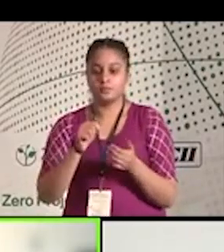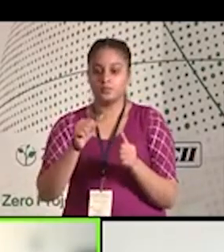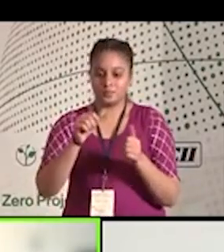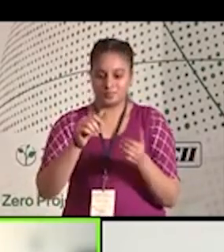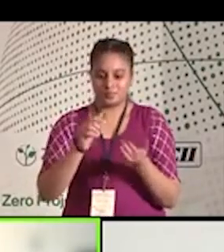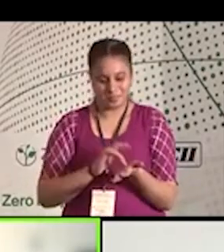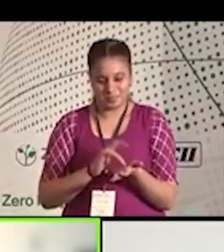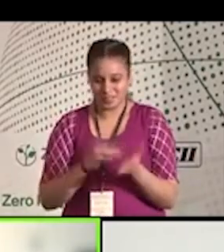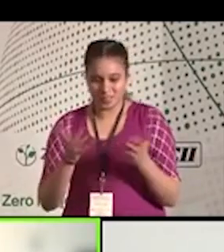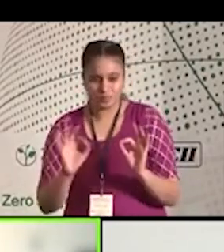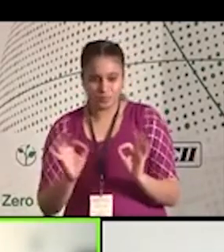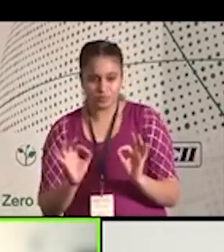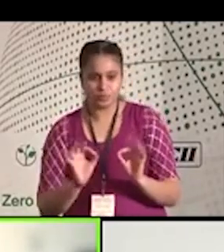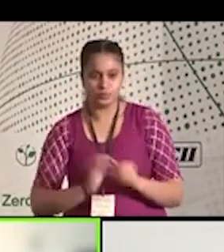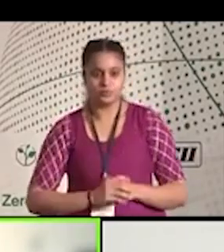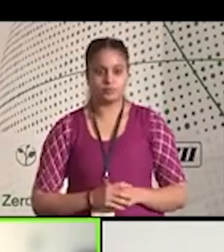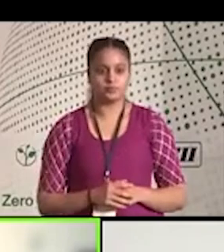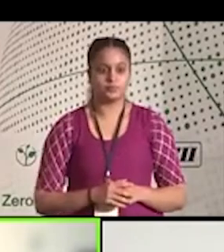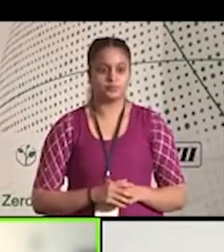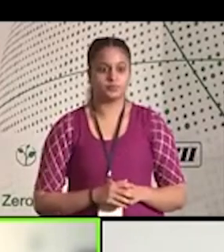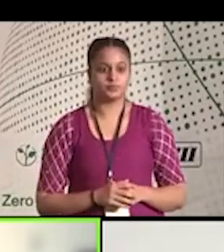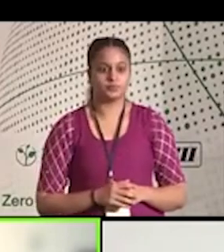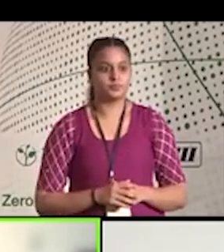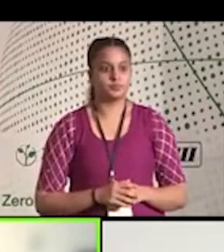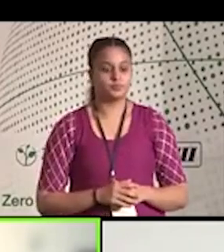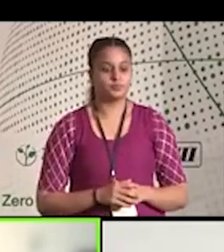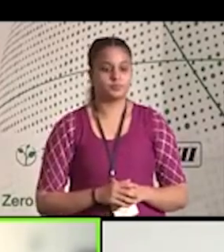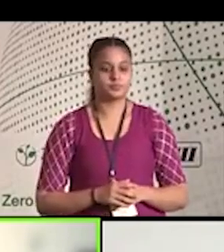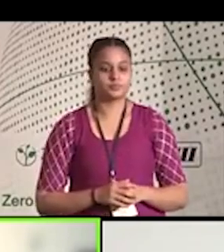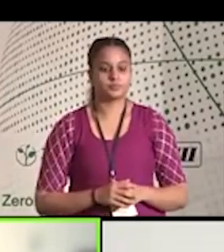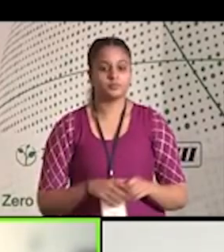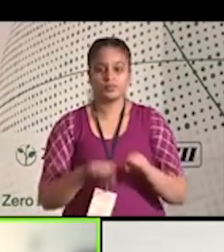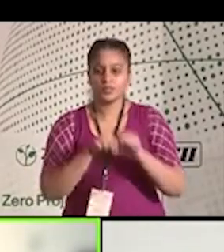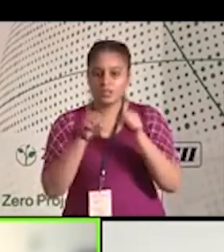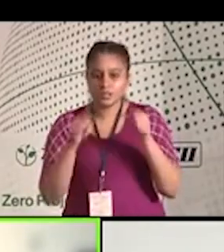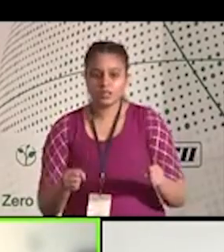you know, proper system to actually ensure that they get the.